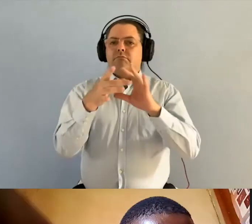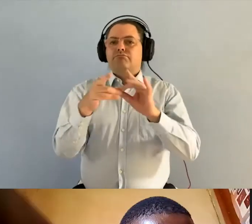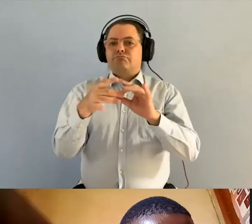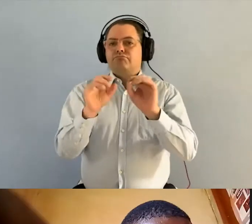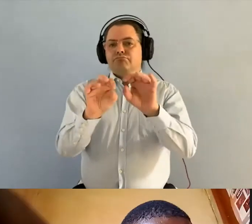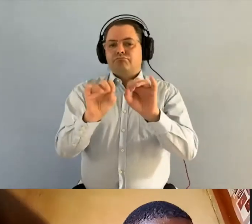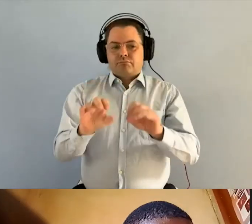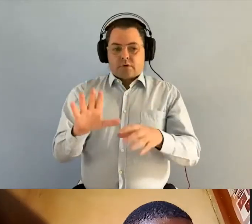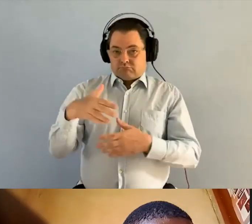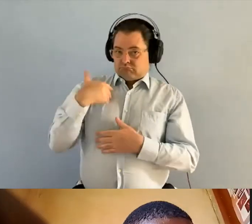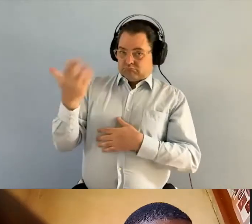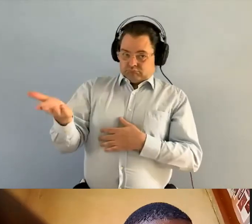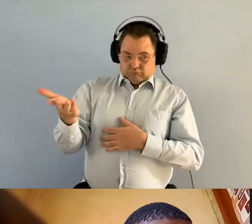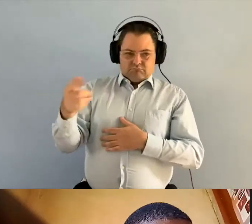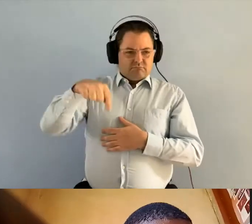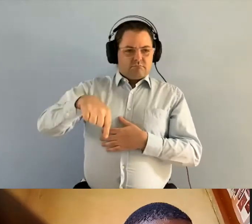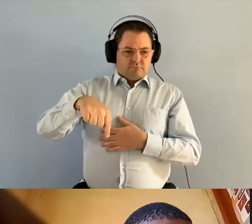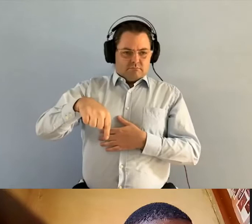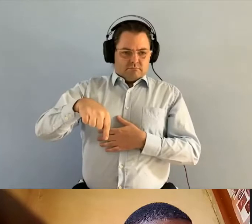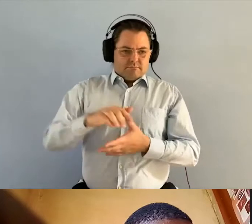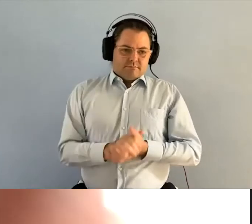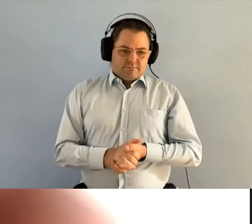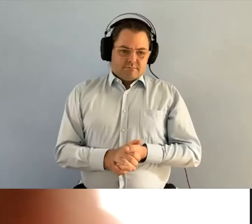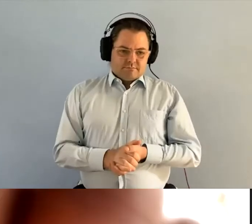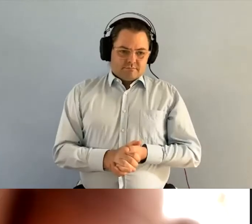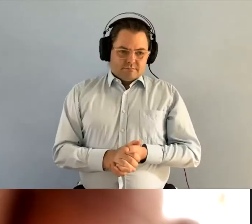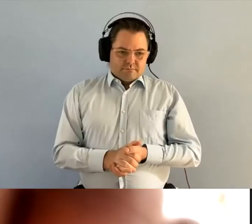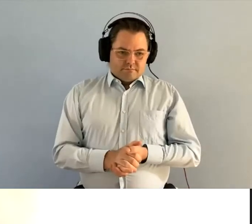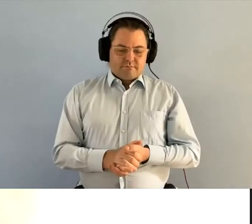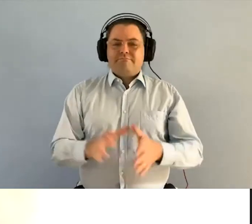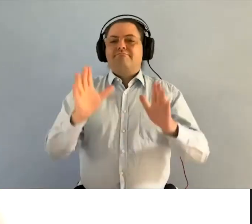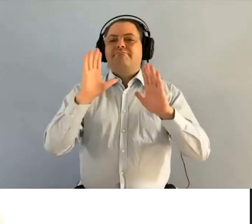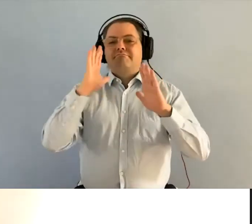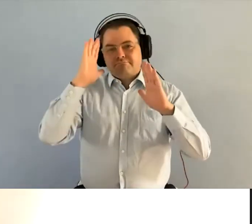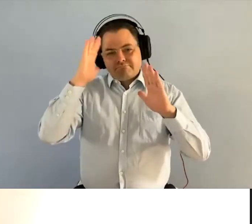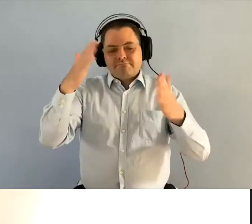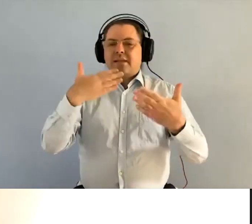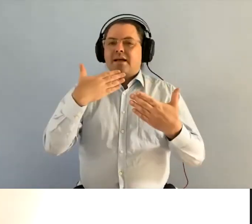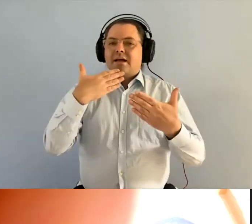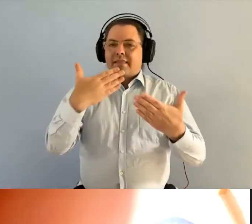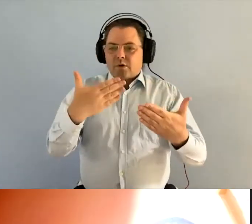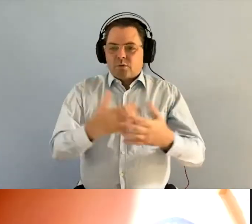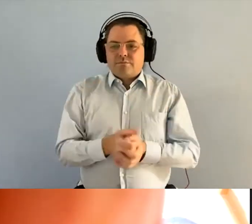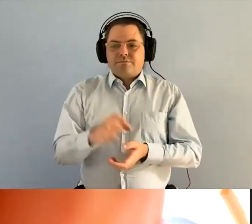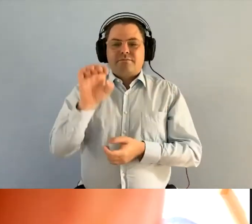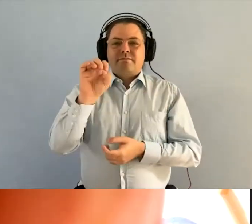the excelsy, ambassador Mitch Fifield to provide opening remarks please. The floor is yours